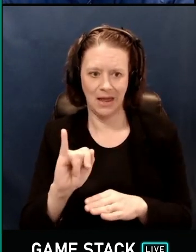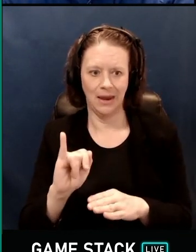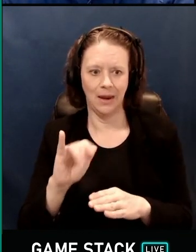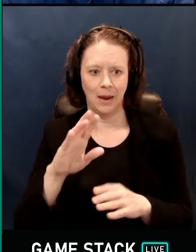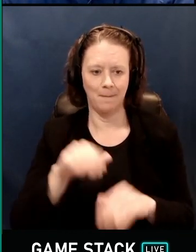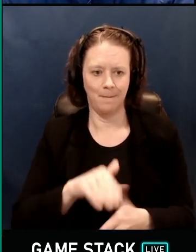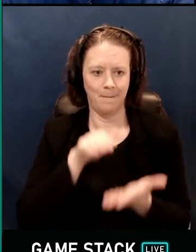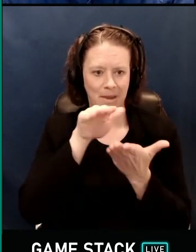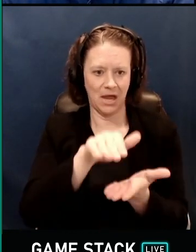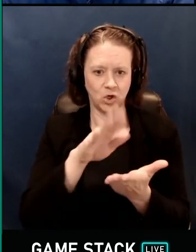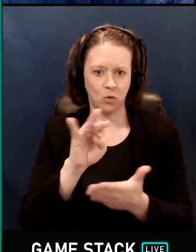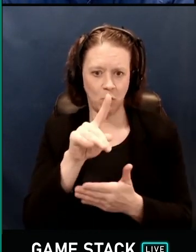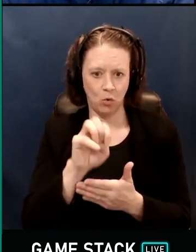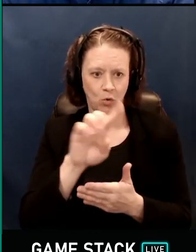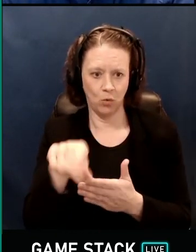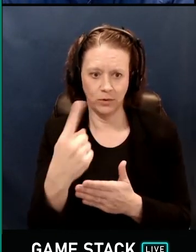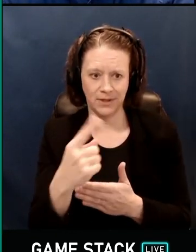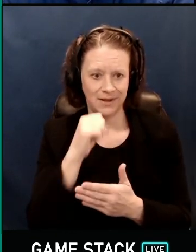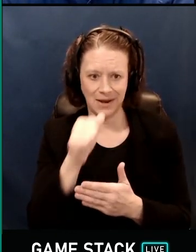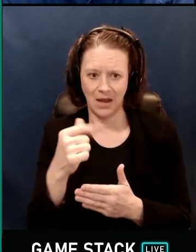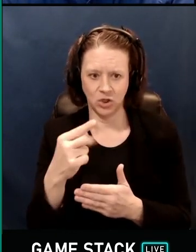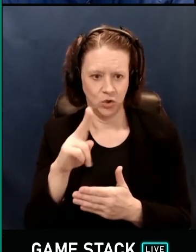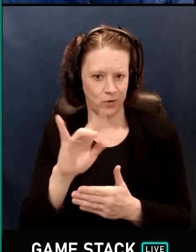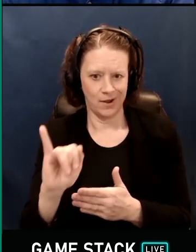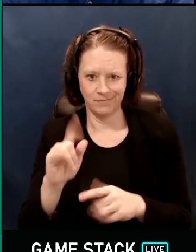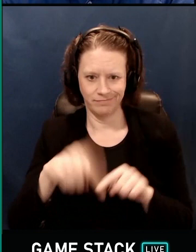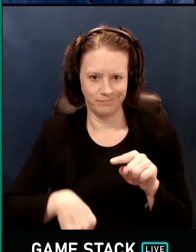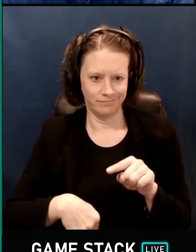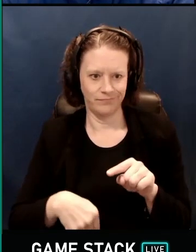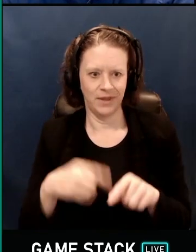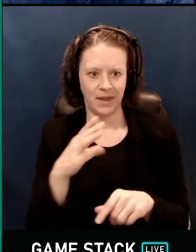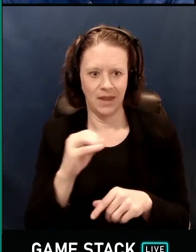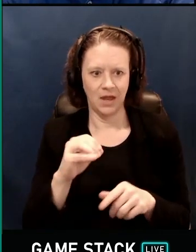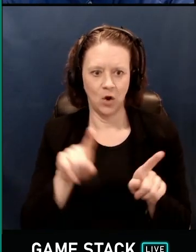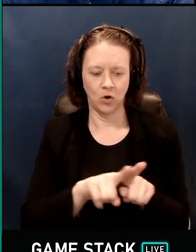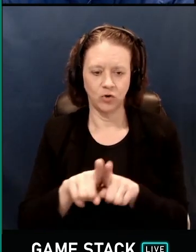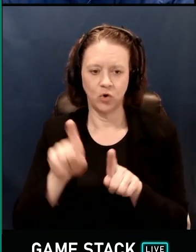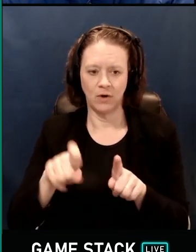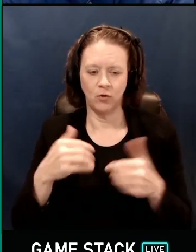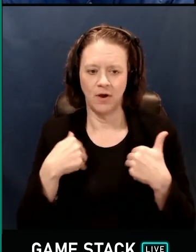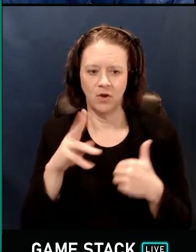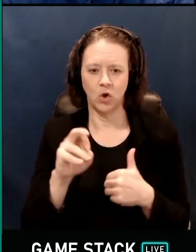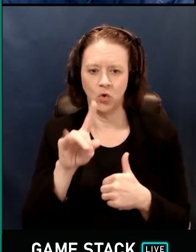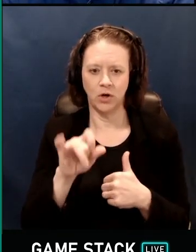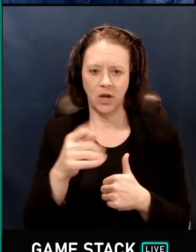And you need Unity Pro or Enterprise subscription to purchase this license.